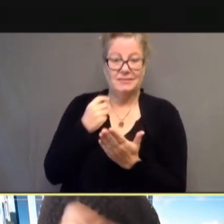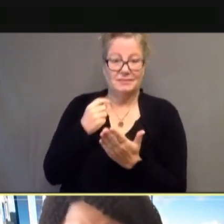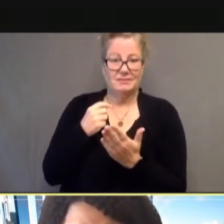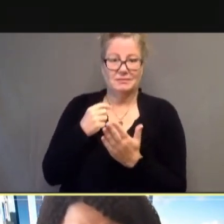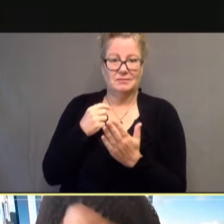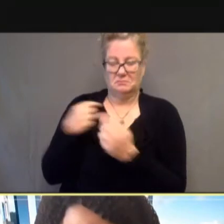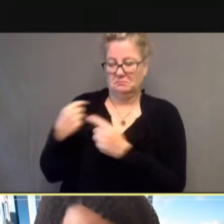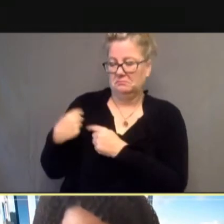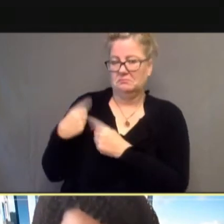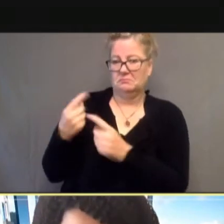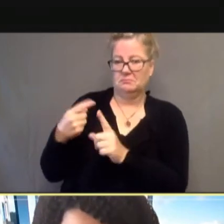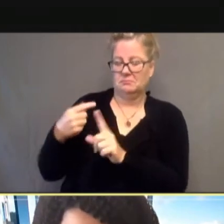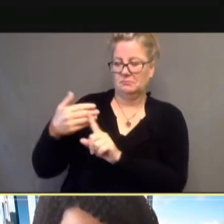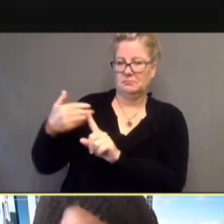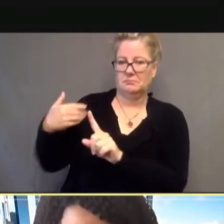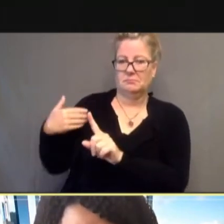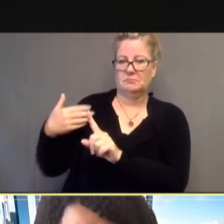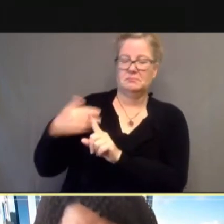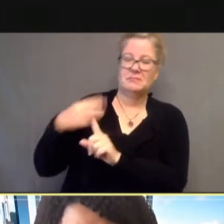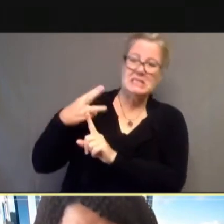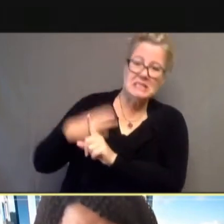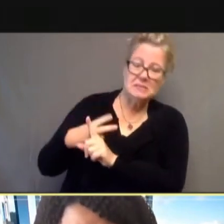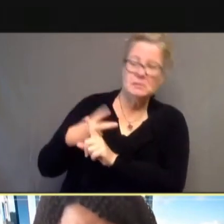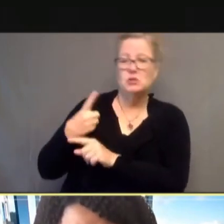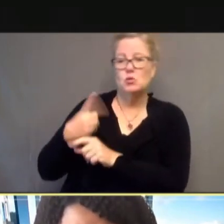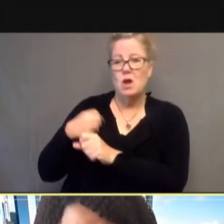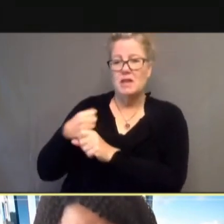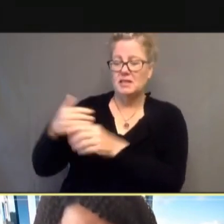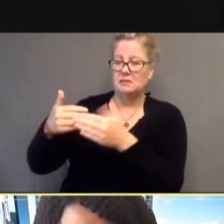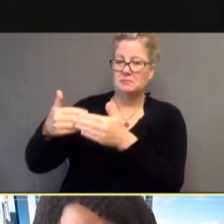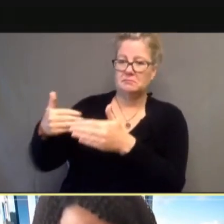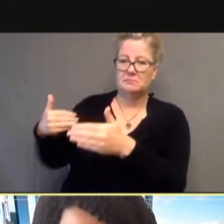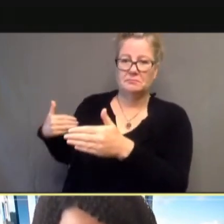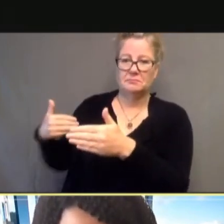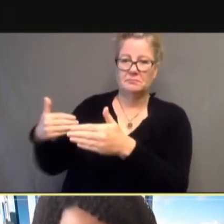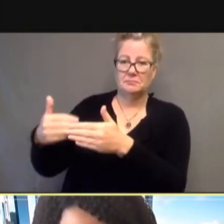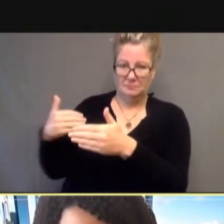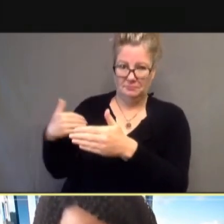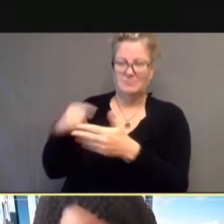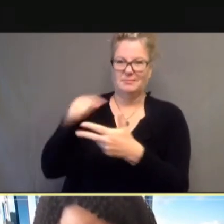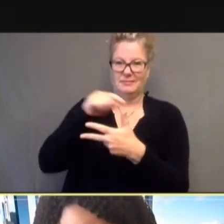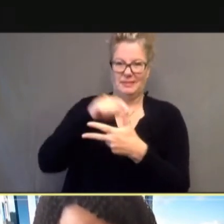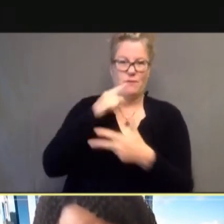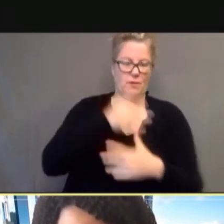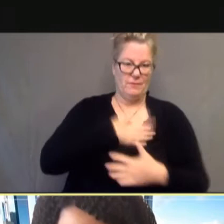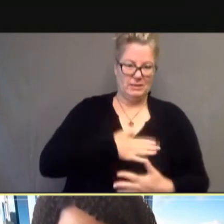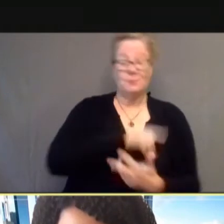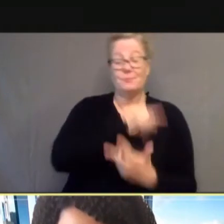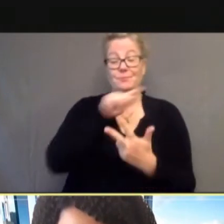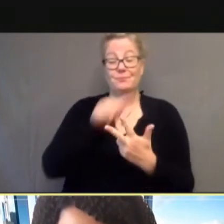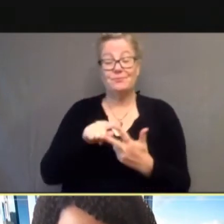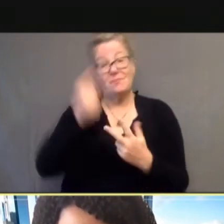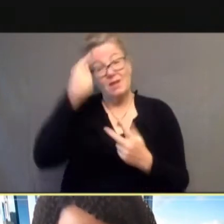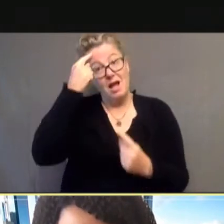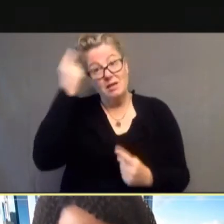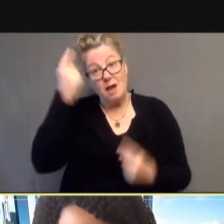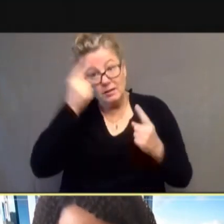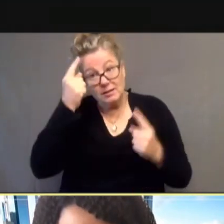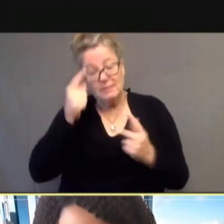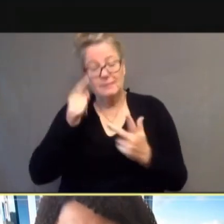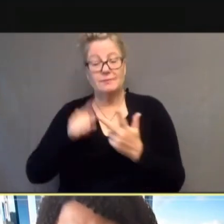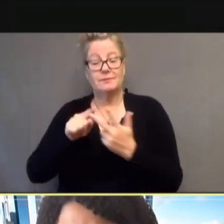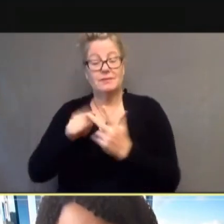to one year old. With regard to cognitive conditions or psychological conditions, it